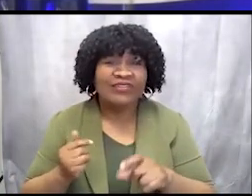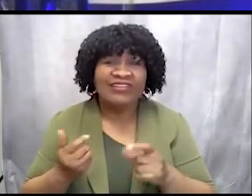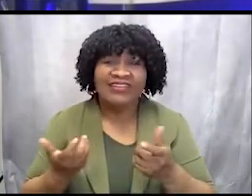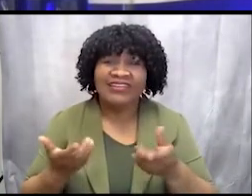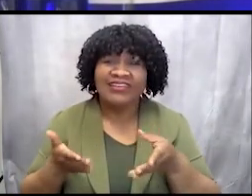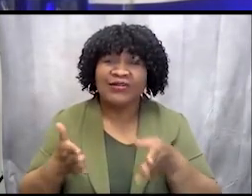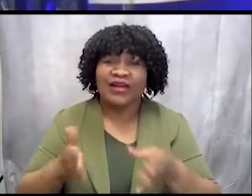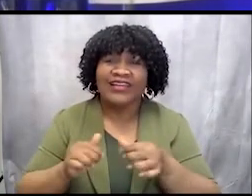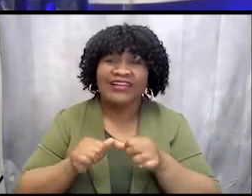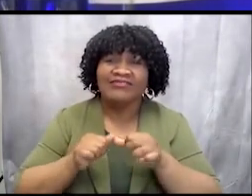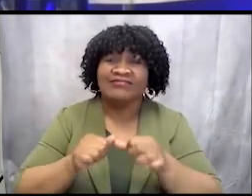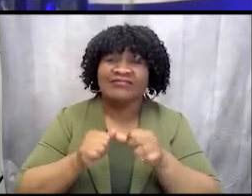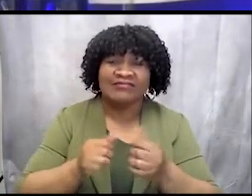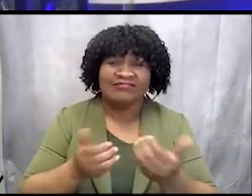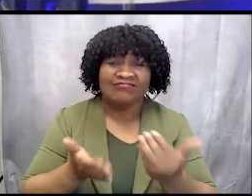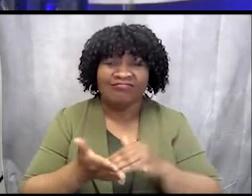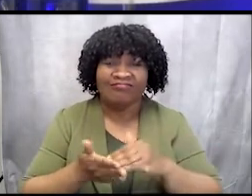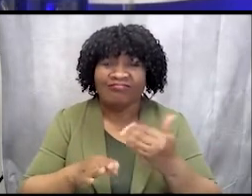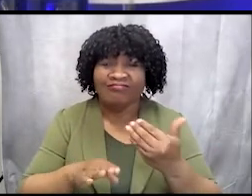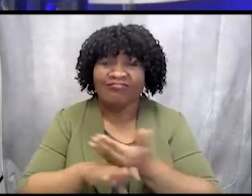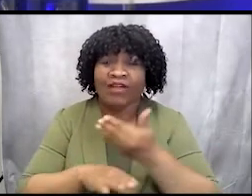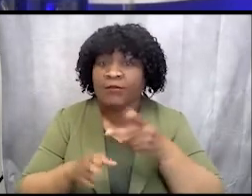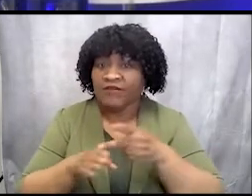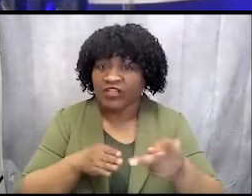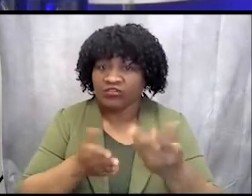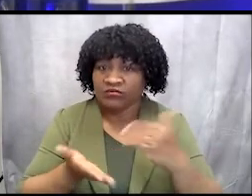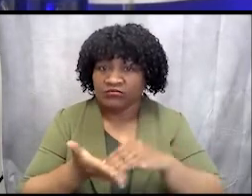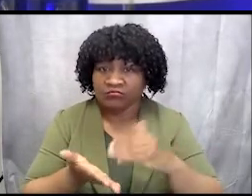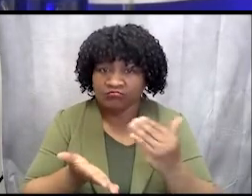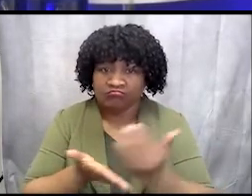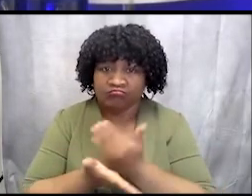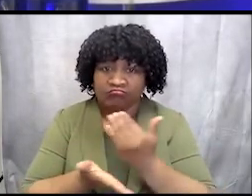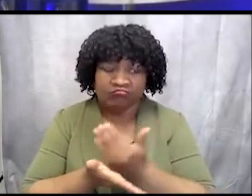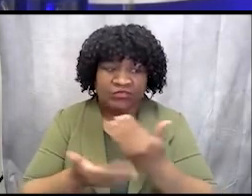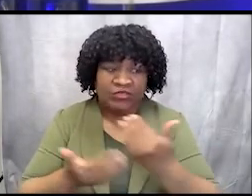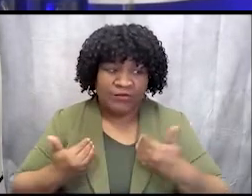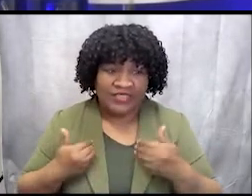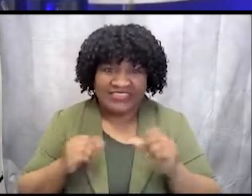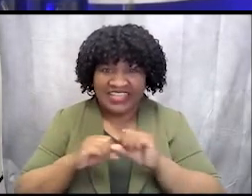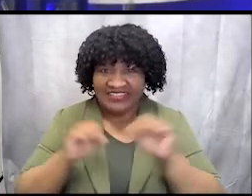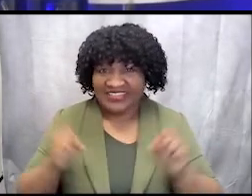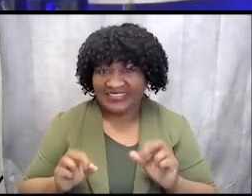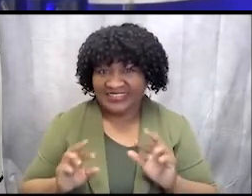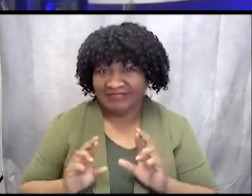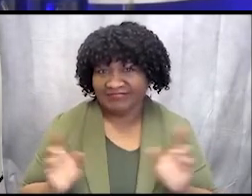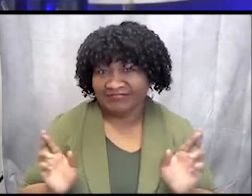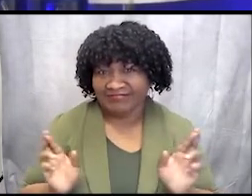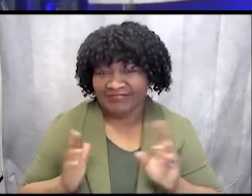of continuous renewal, professional renewal, so we know that we have to have systems designed